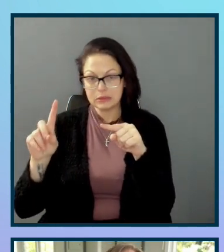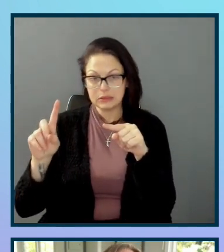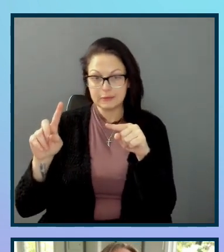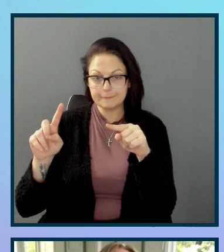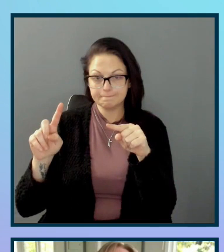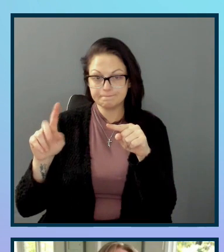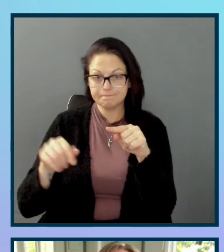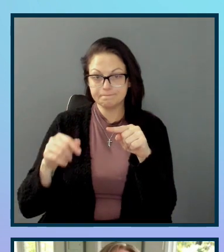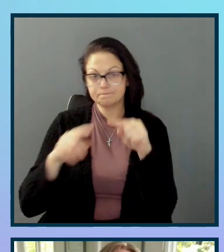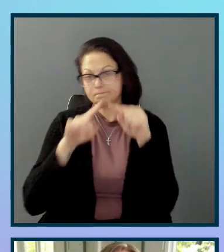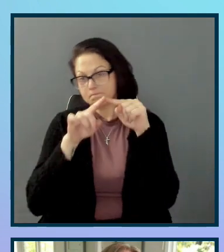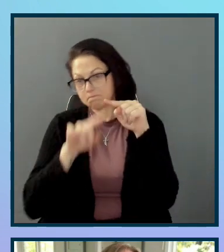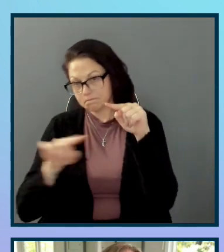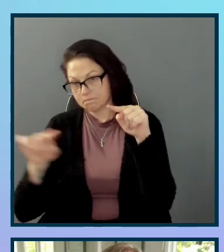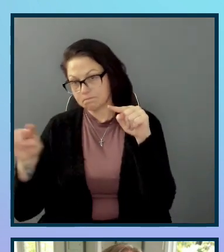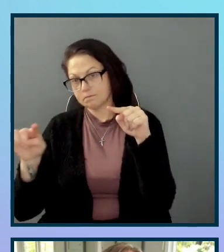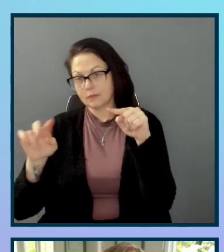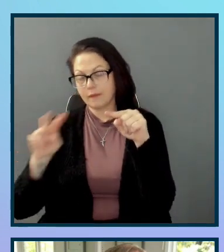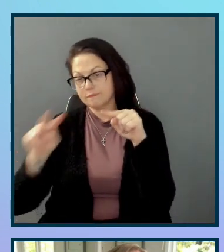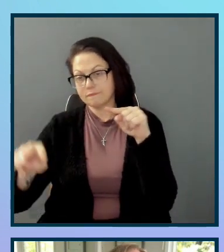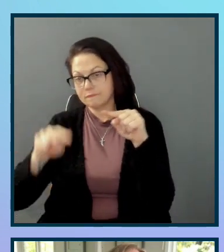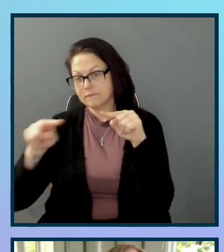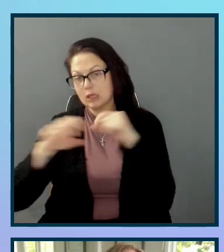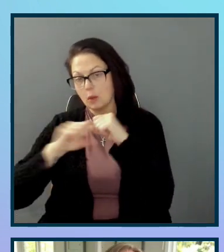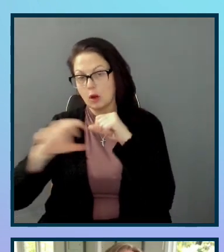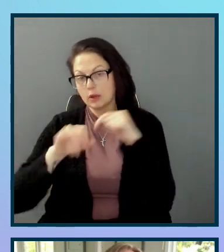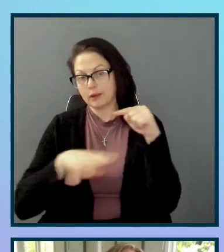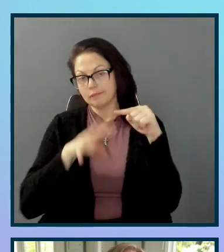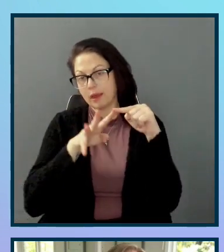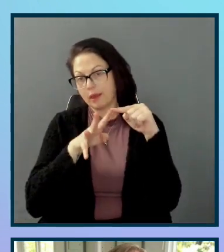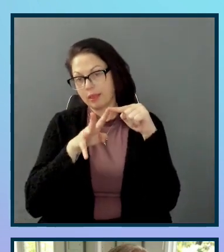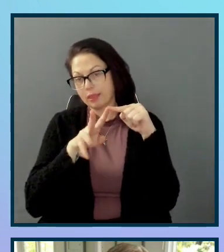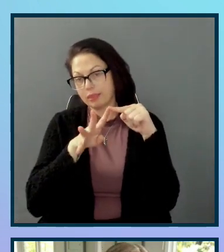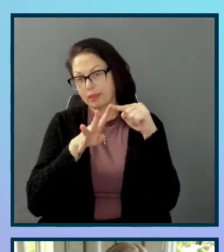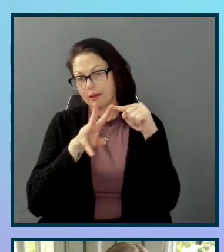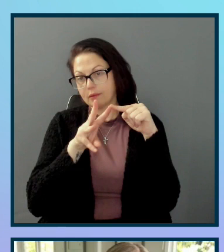There is a branch off of that for video marketing. But then the final branch is franchise commercialization